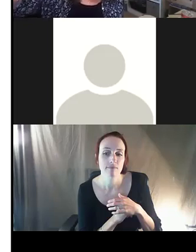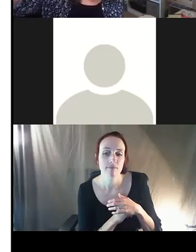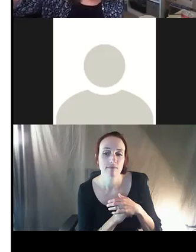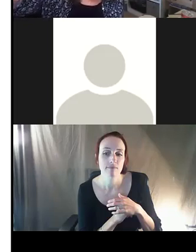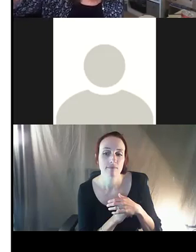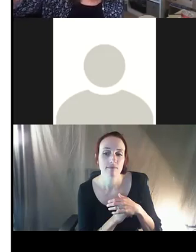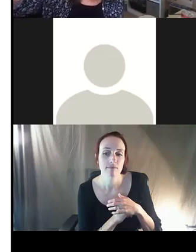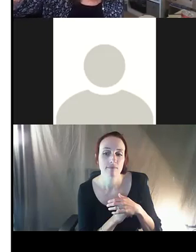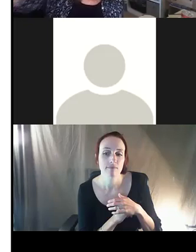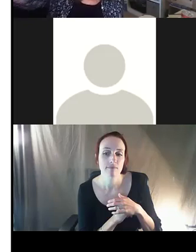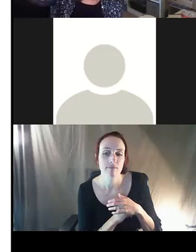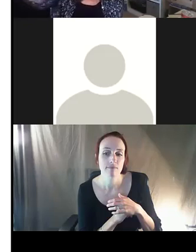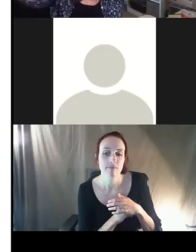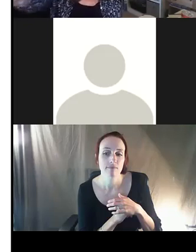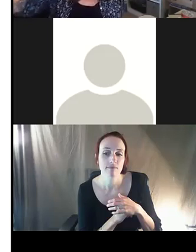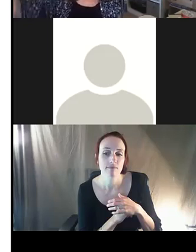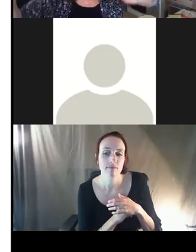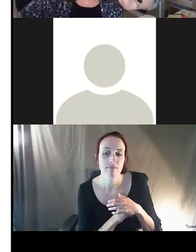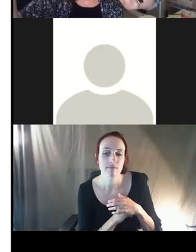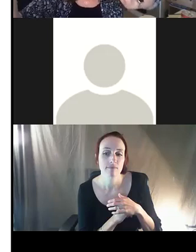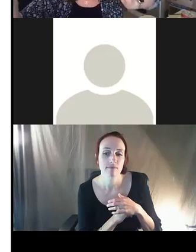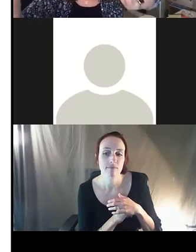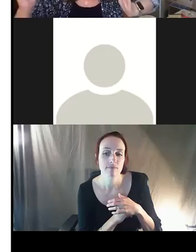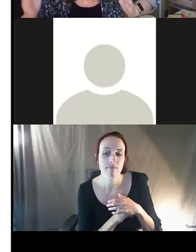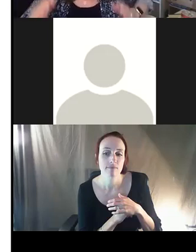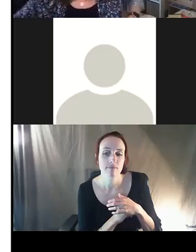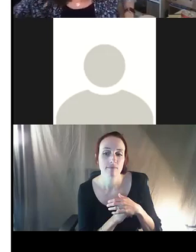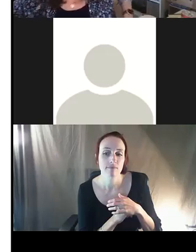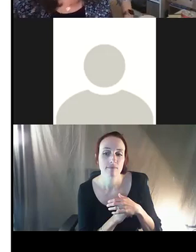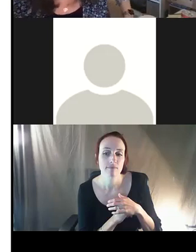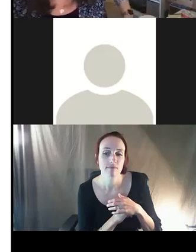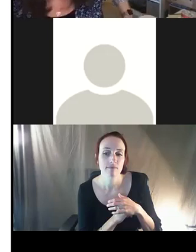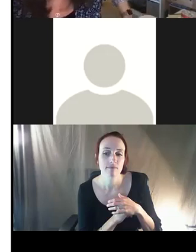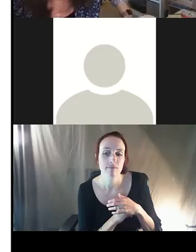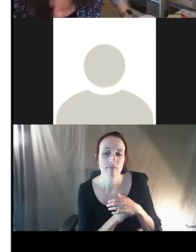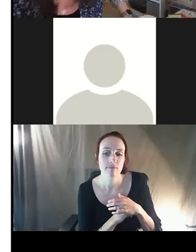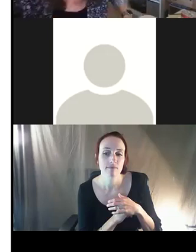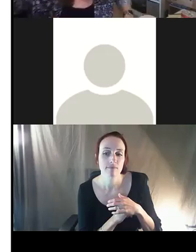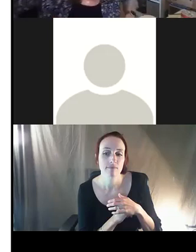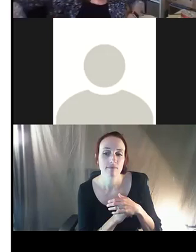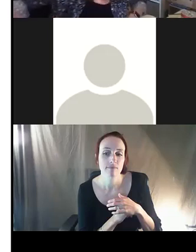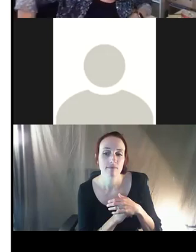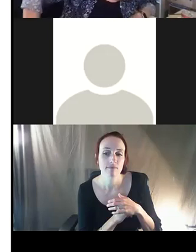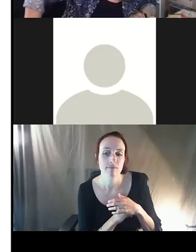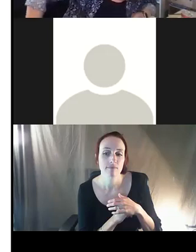hold in your brain to get the concept. So, I do think that there is going to be a match.